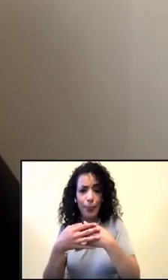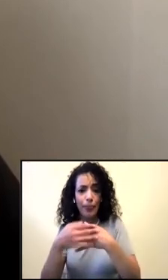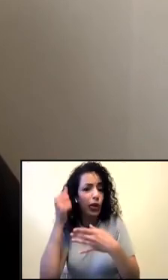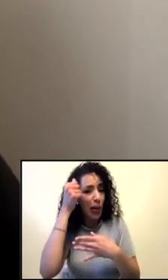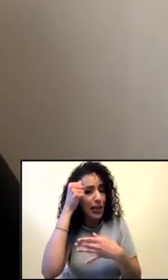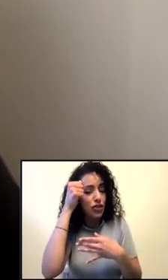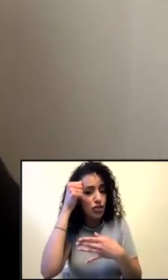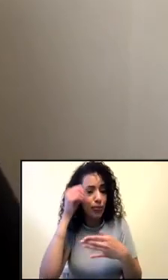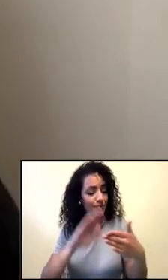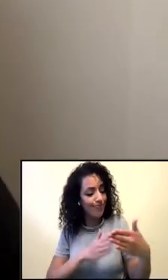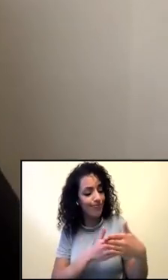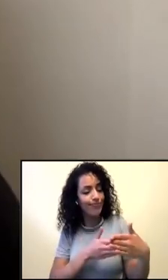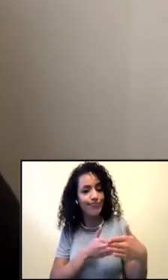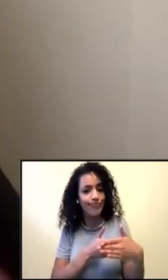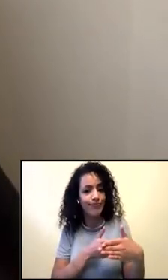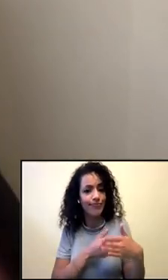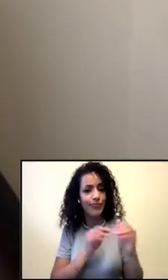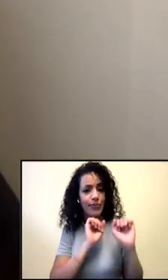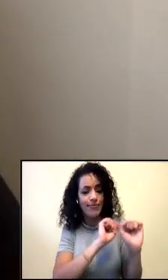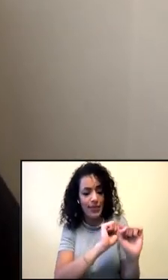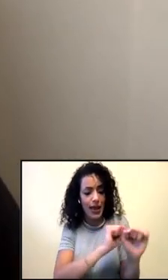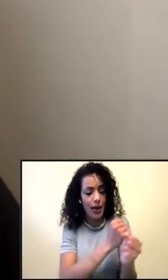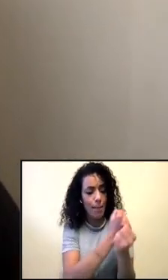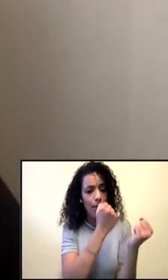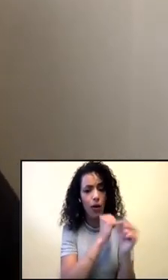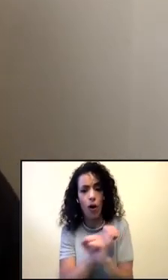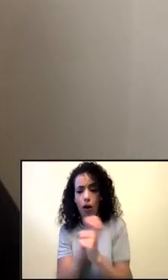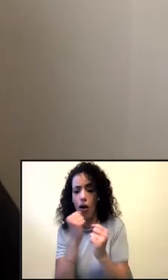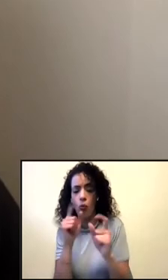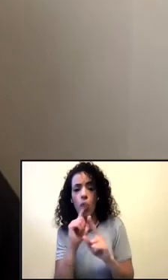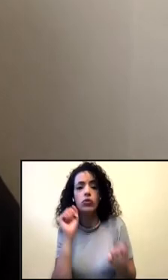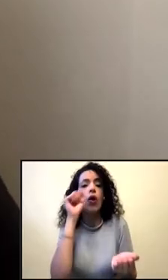their power is in being the holders of this knowledge. I think for them to like